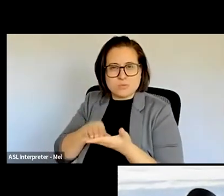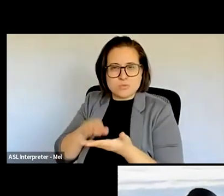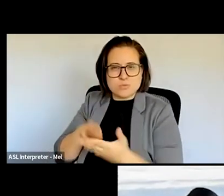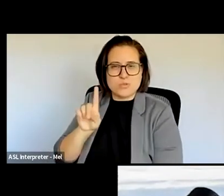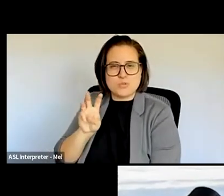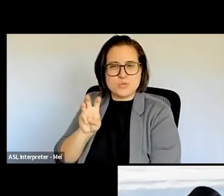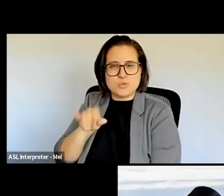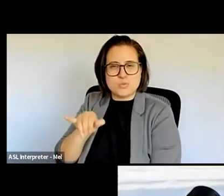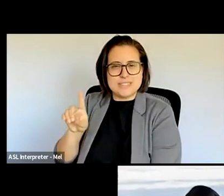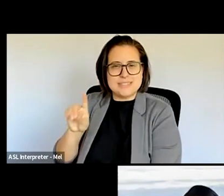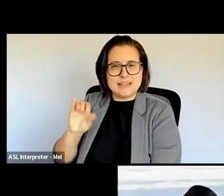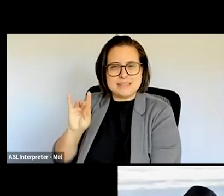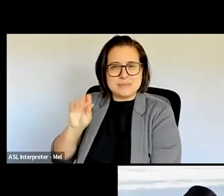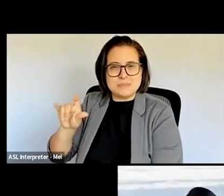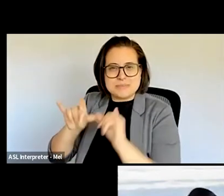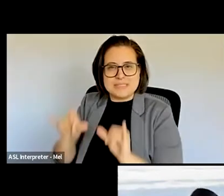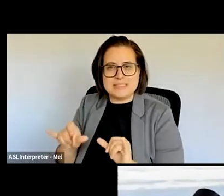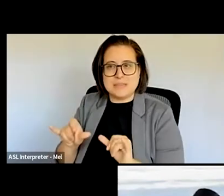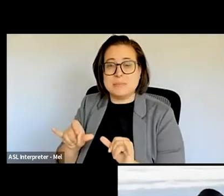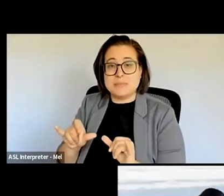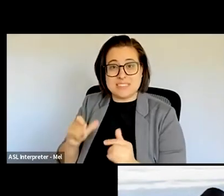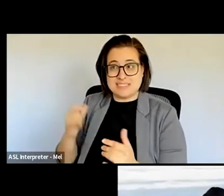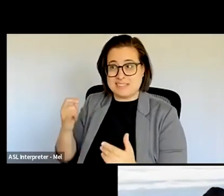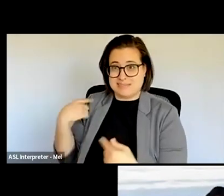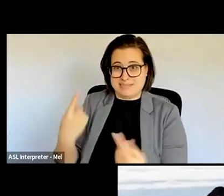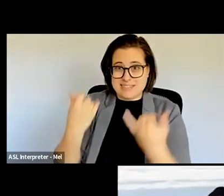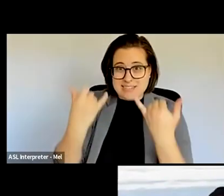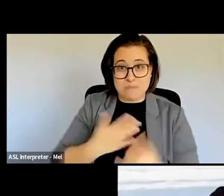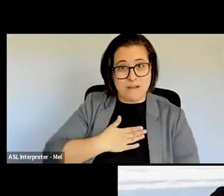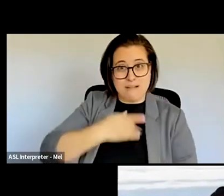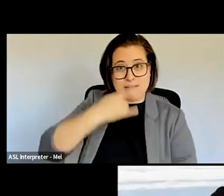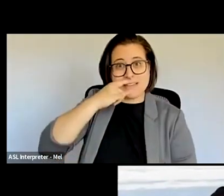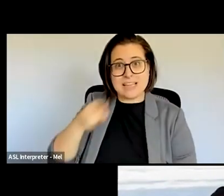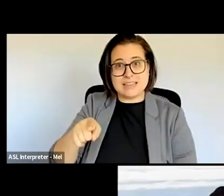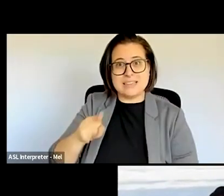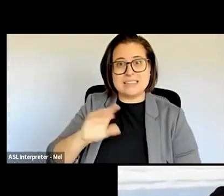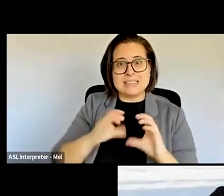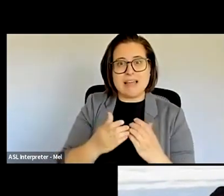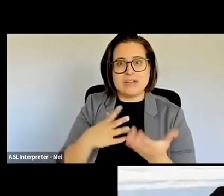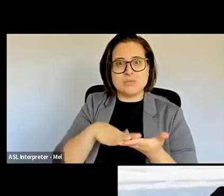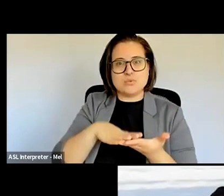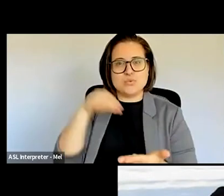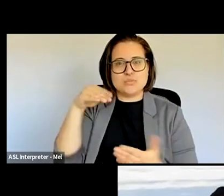know my kids in school library class is learning about how to have a mental model of you know web